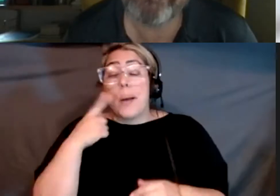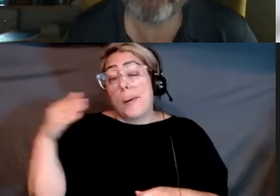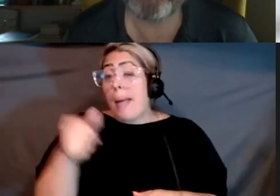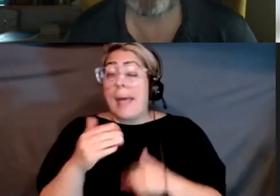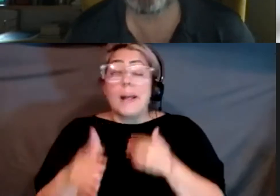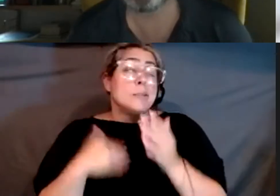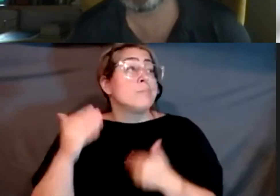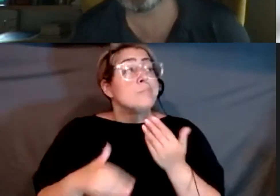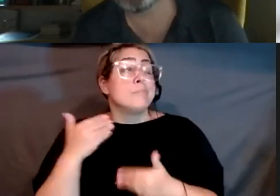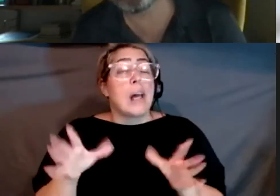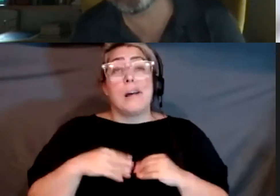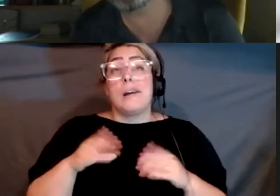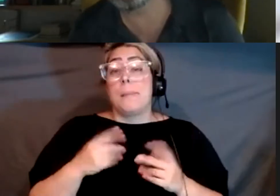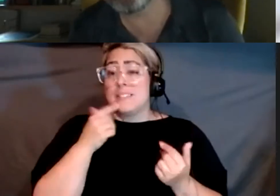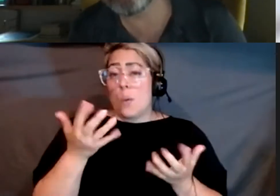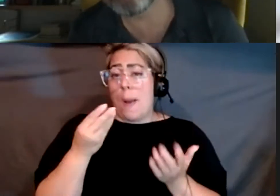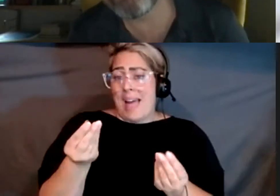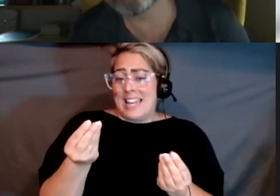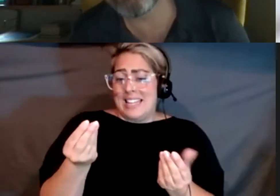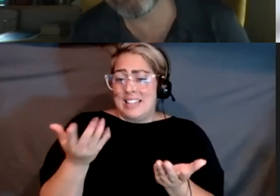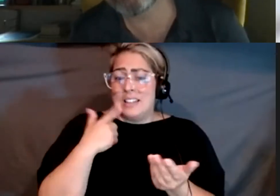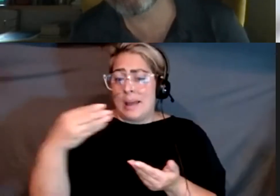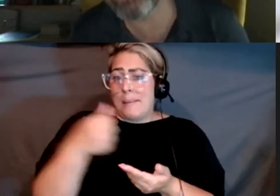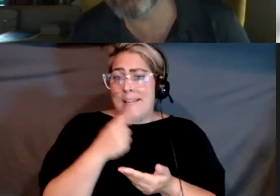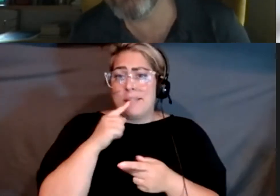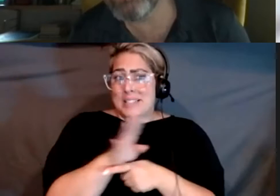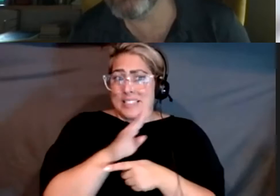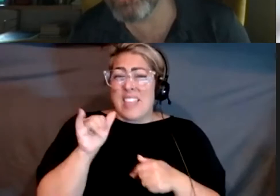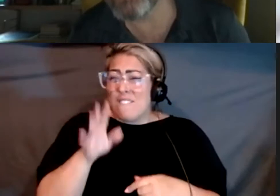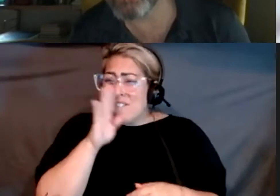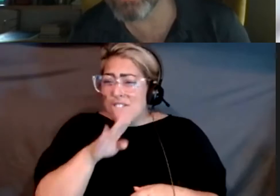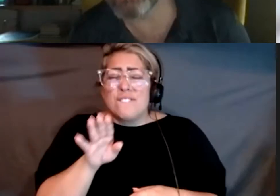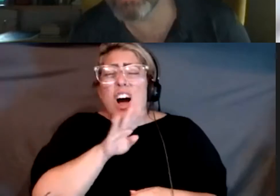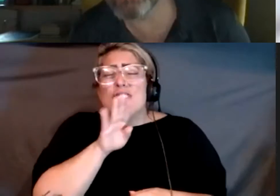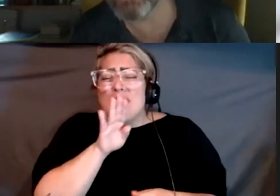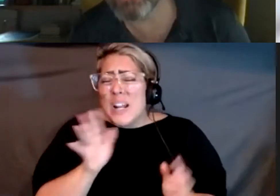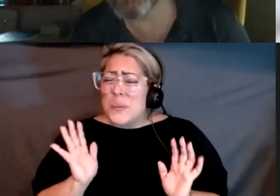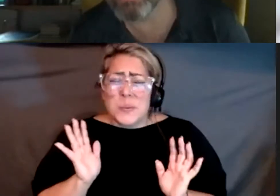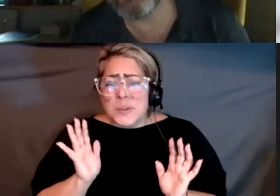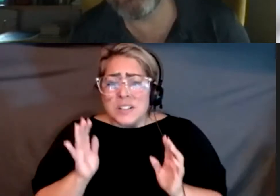and take everyone's business. And this is really frustrating. So I am wondering if fines can